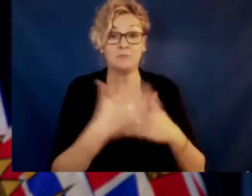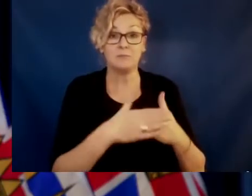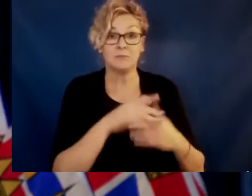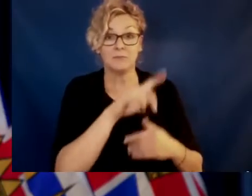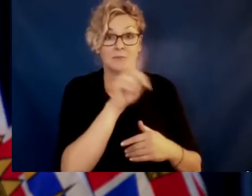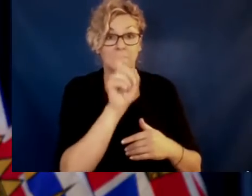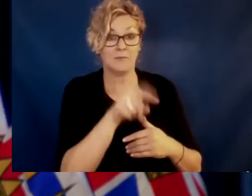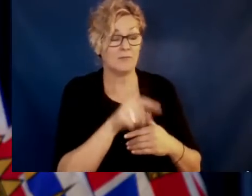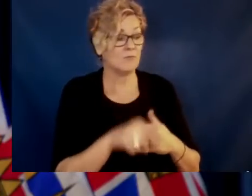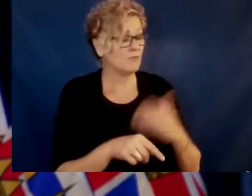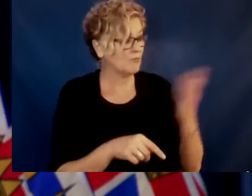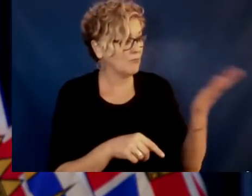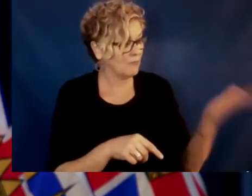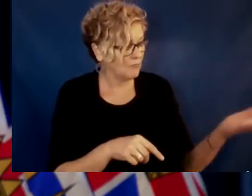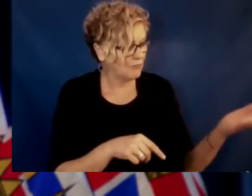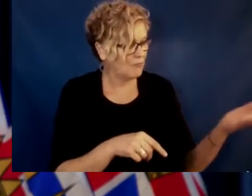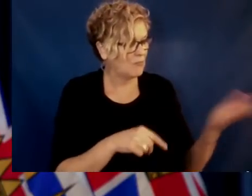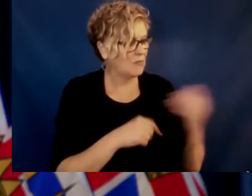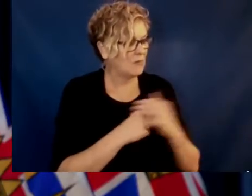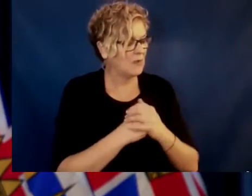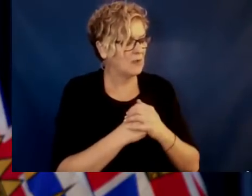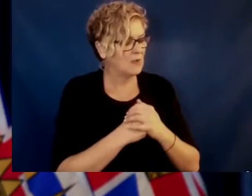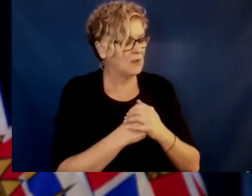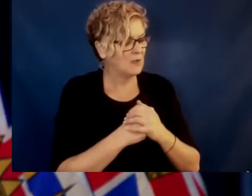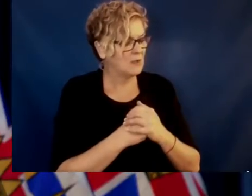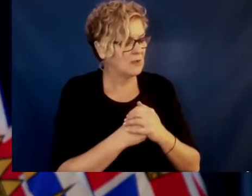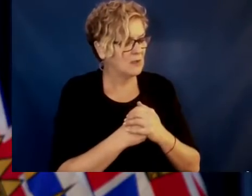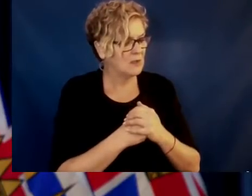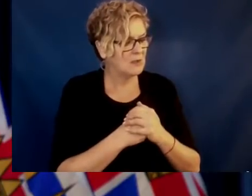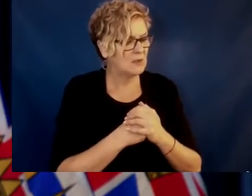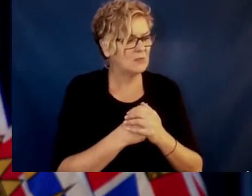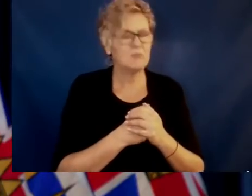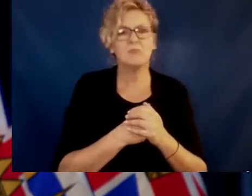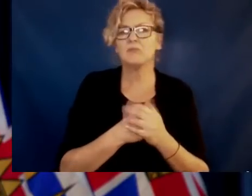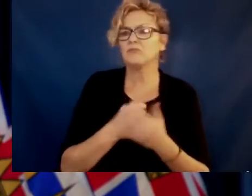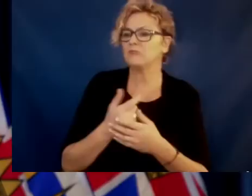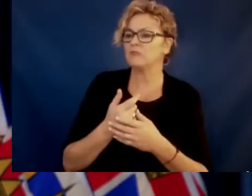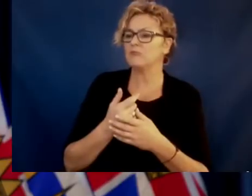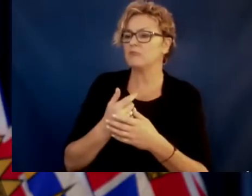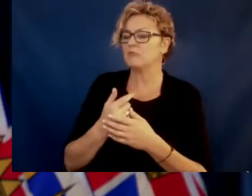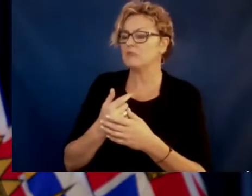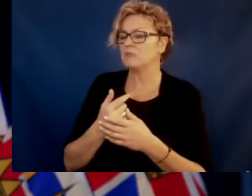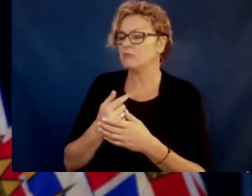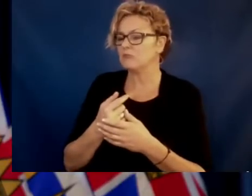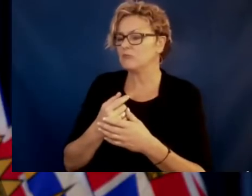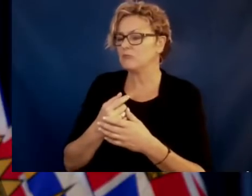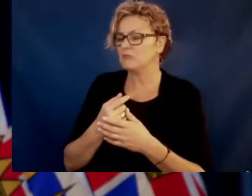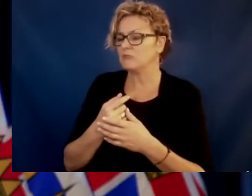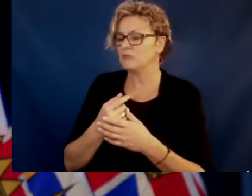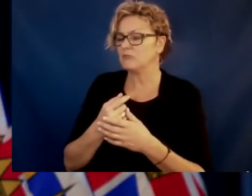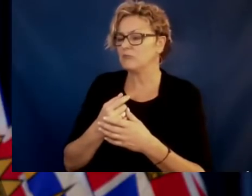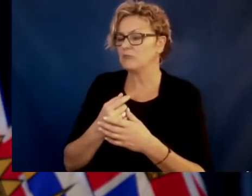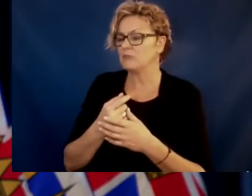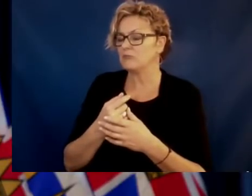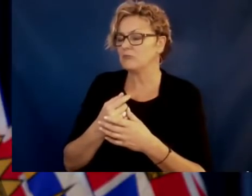it is a federally regulated agency. Does that concern you? No. There are a number of